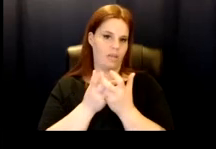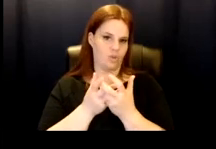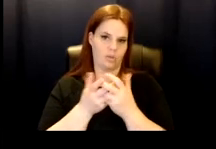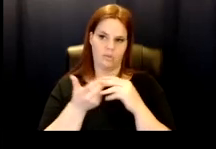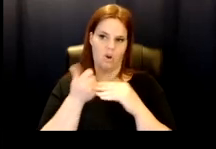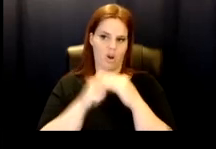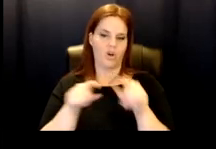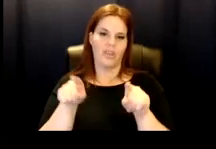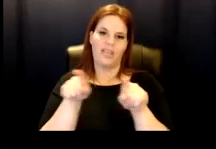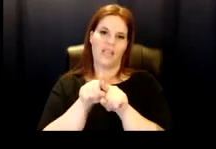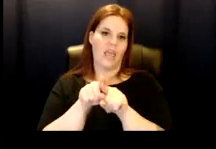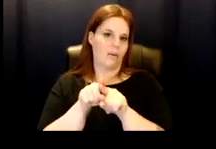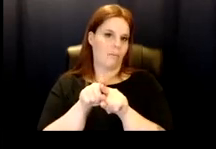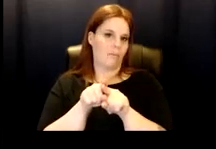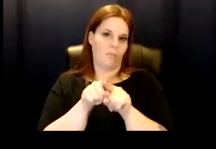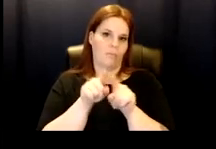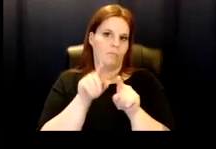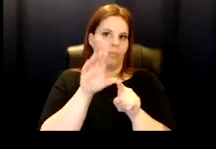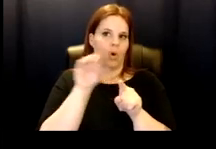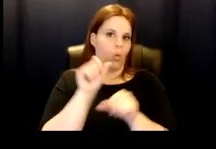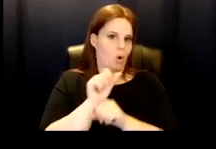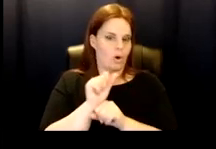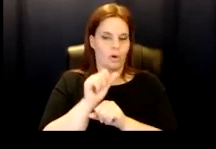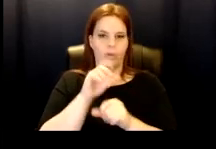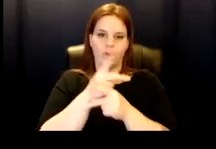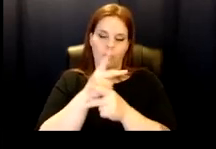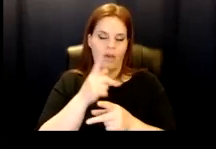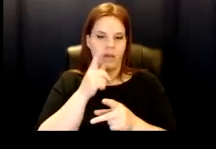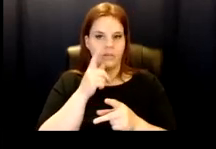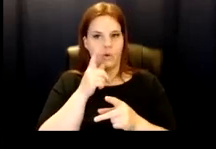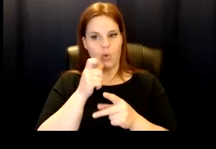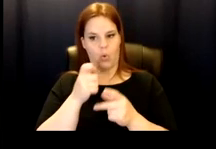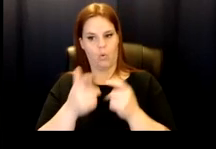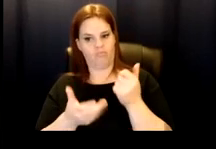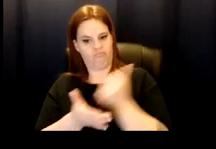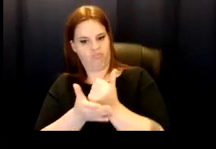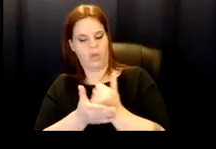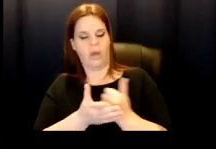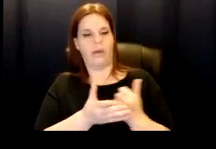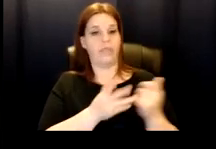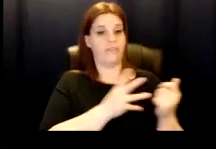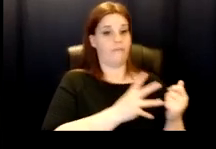supervisor who stepped in, so formal accommodations and informal that weren't necessarily known